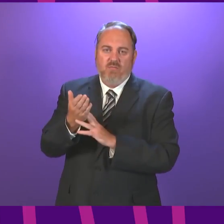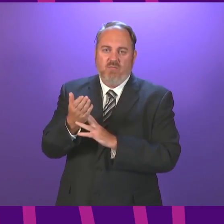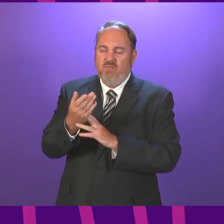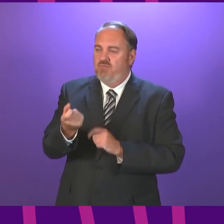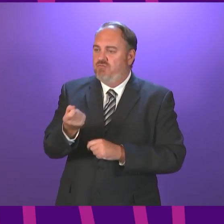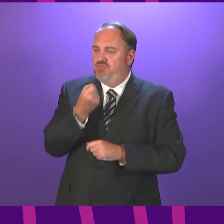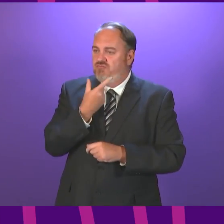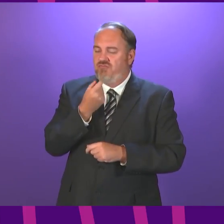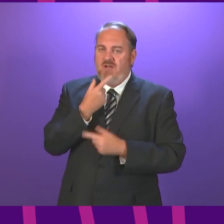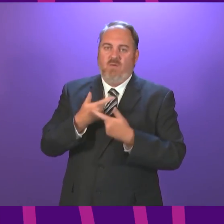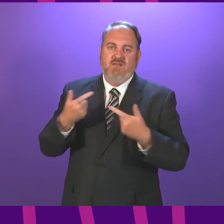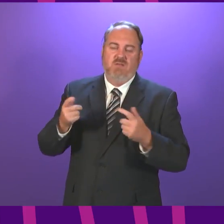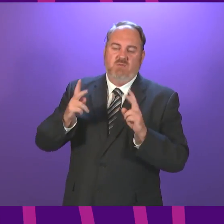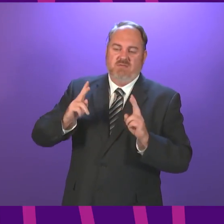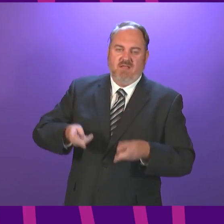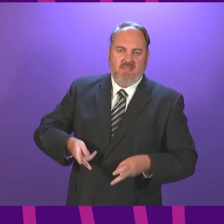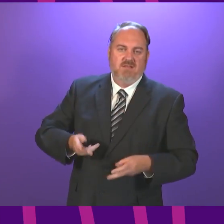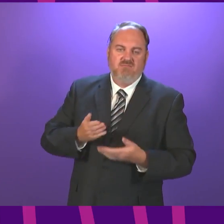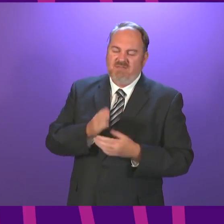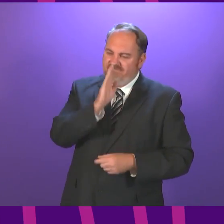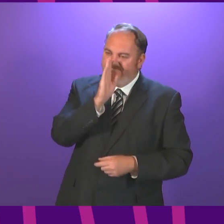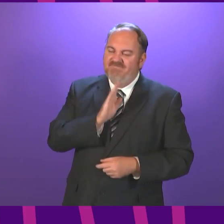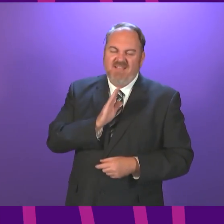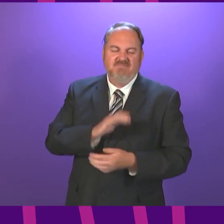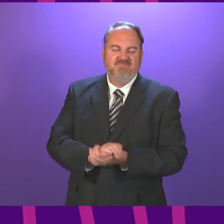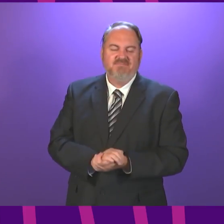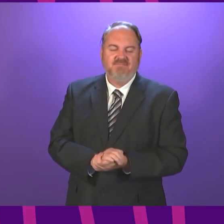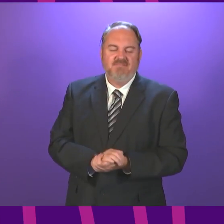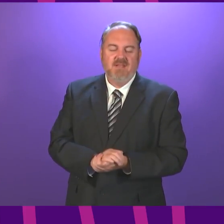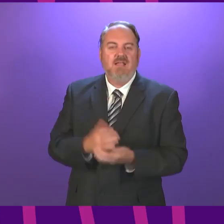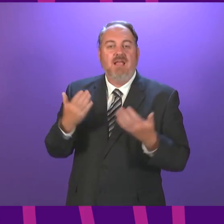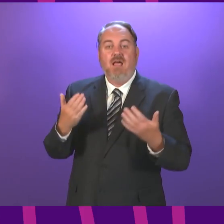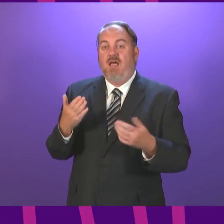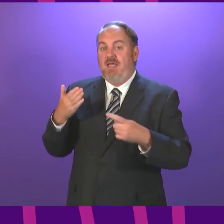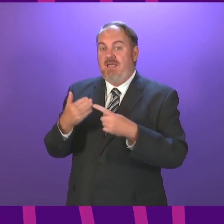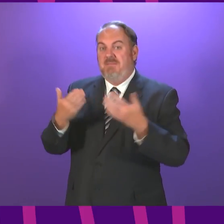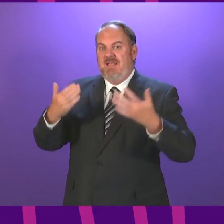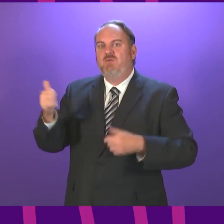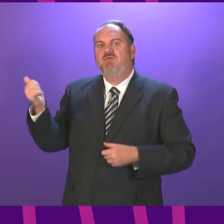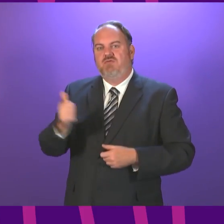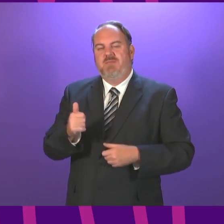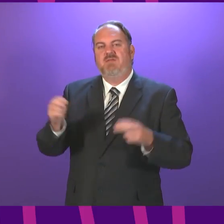As others have said, we need action now to prevent further loss of life. In June, a majority